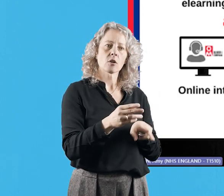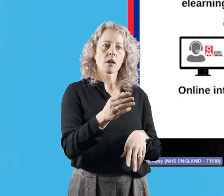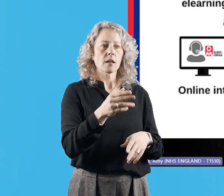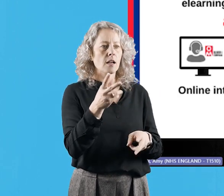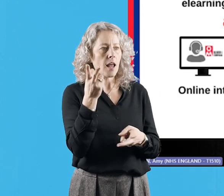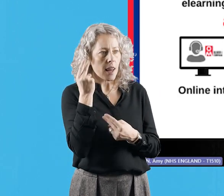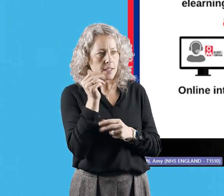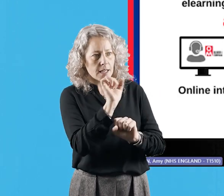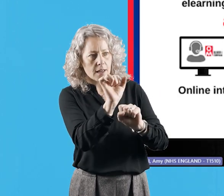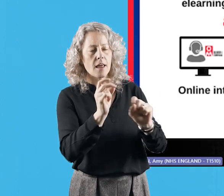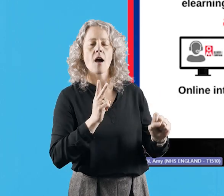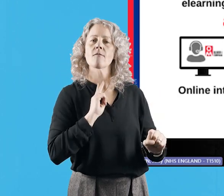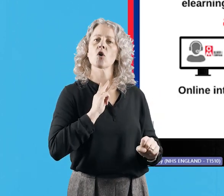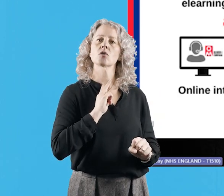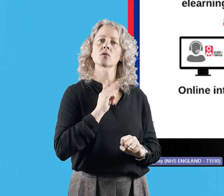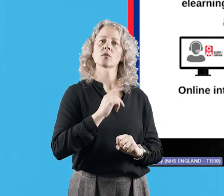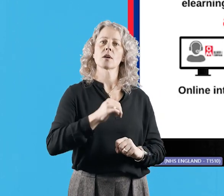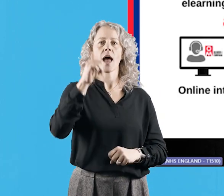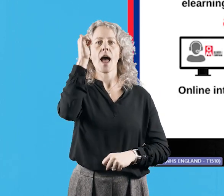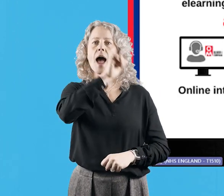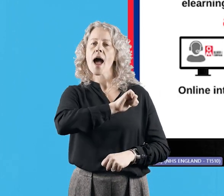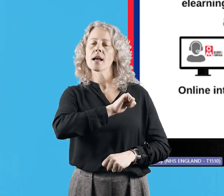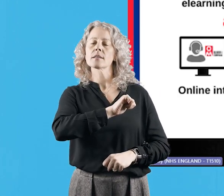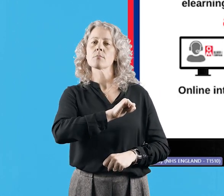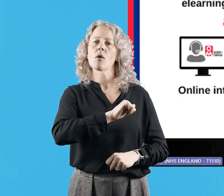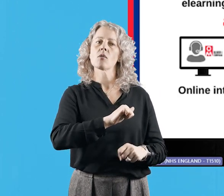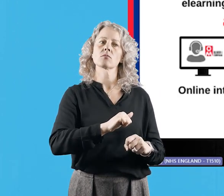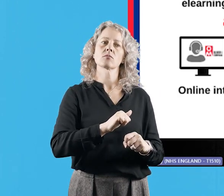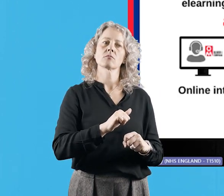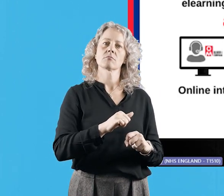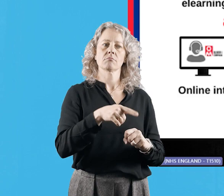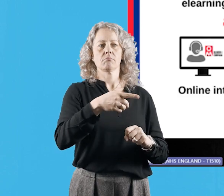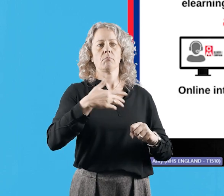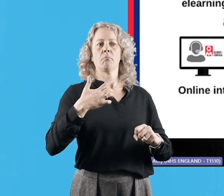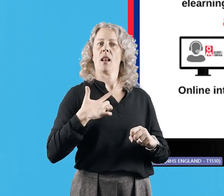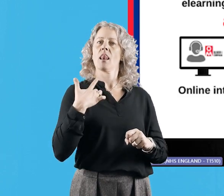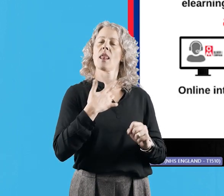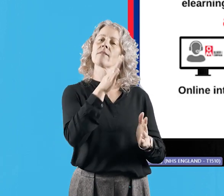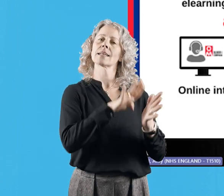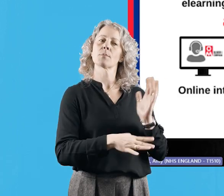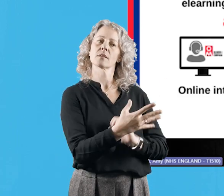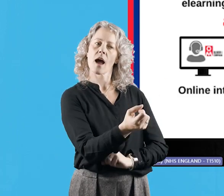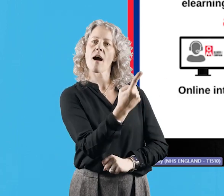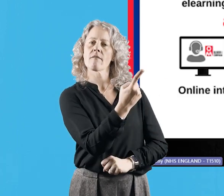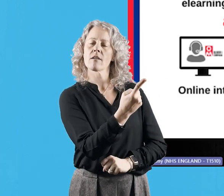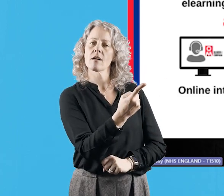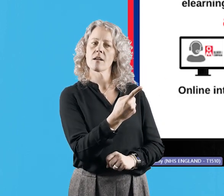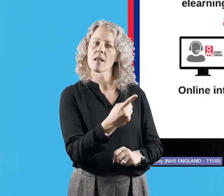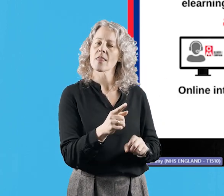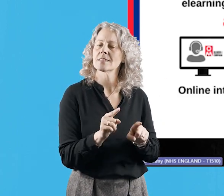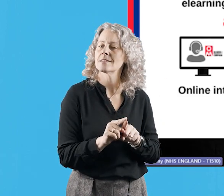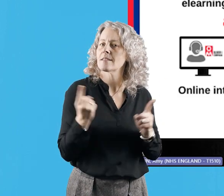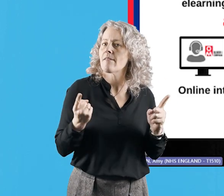hearing the voices of our experts who've lived experience and that makes it different from other relearning. It makes it